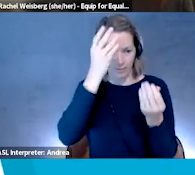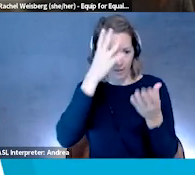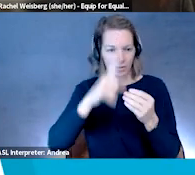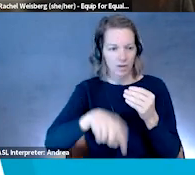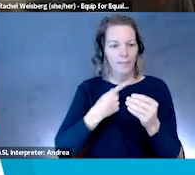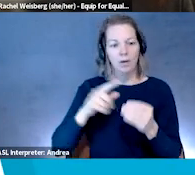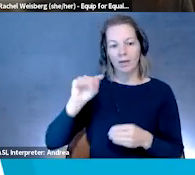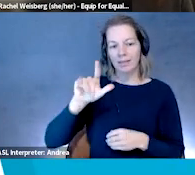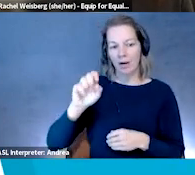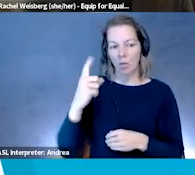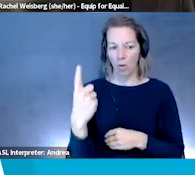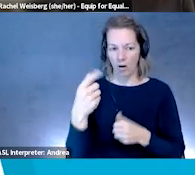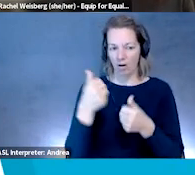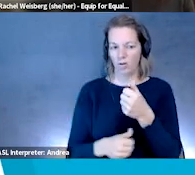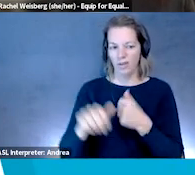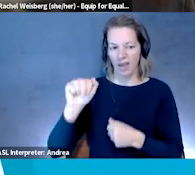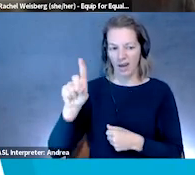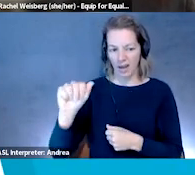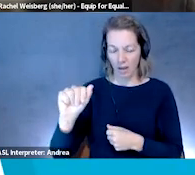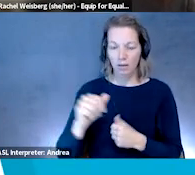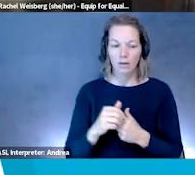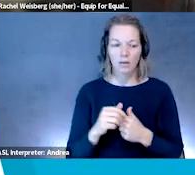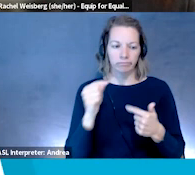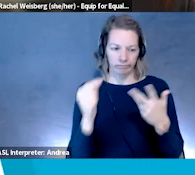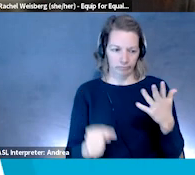LEVEL OVERVIEW, ANOTHER LEVEL IS TO PROVIDE ADVOCACY AND